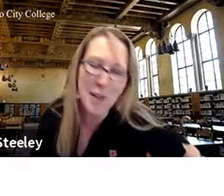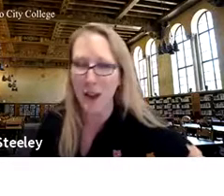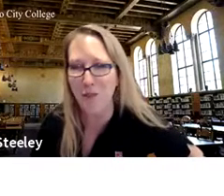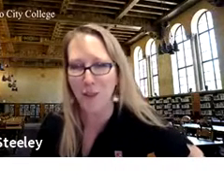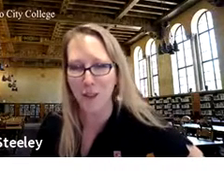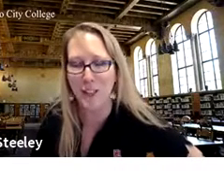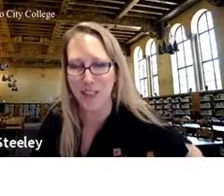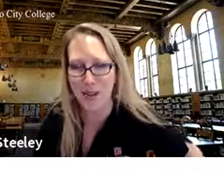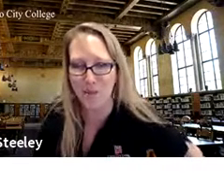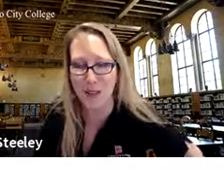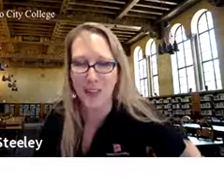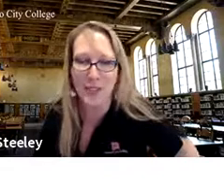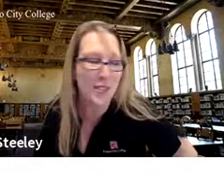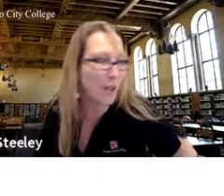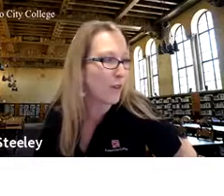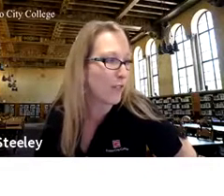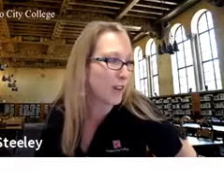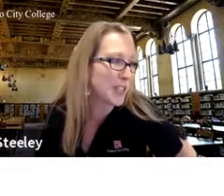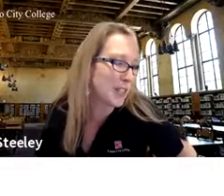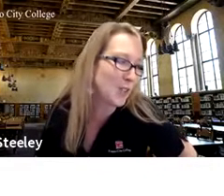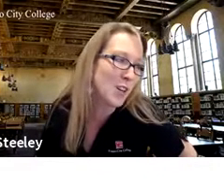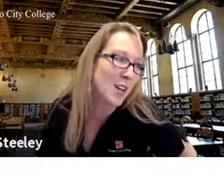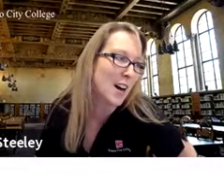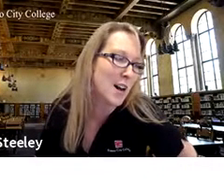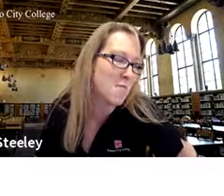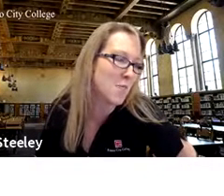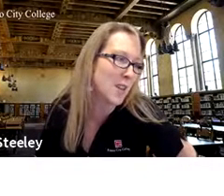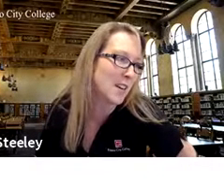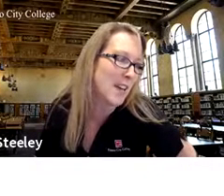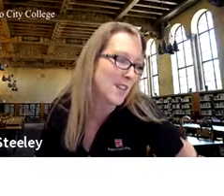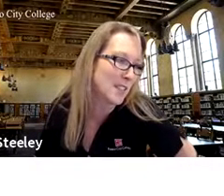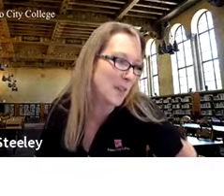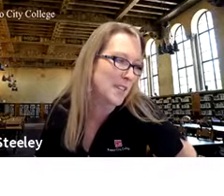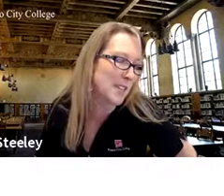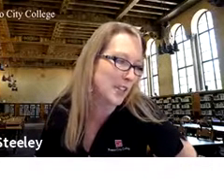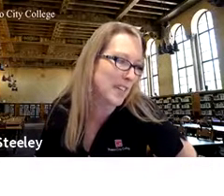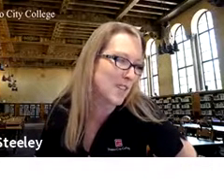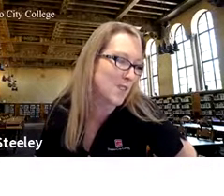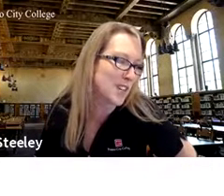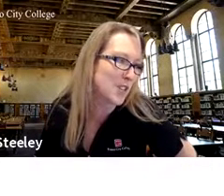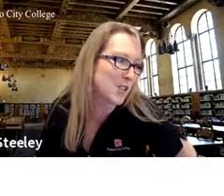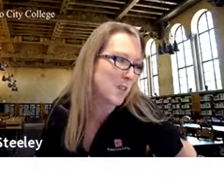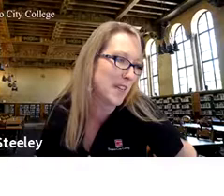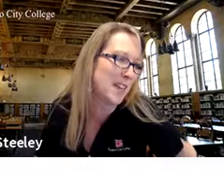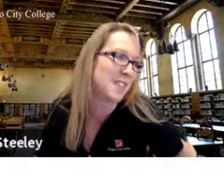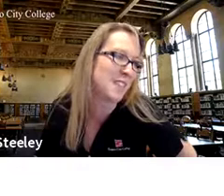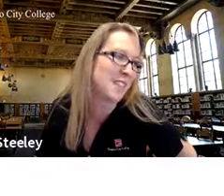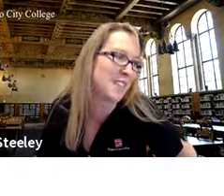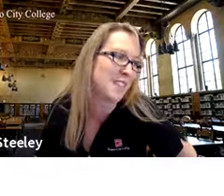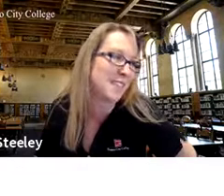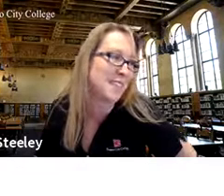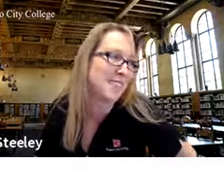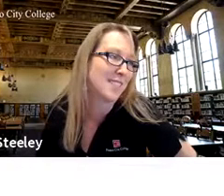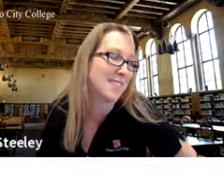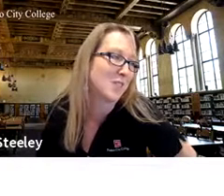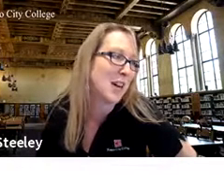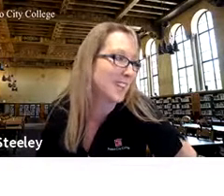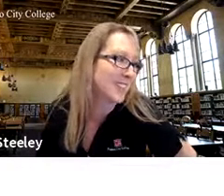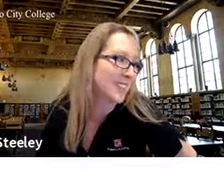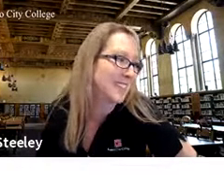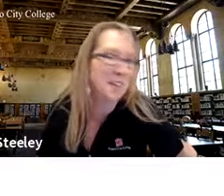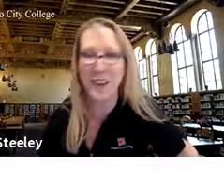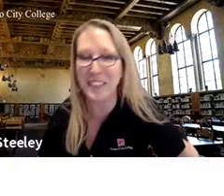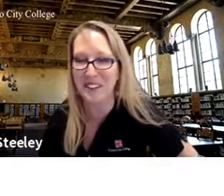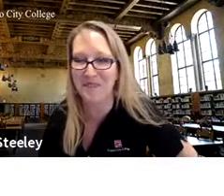have been around for a long time. And they're still referred to in evidence based learning and research because well, they're effective.